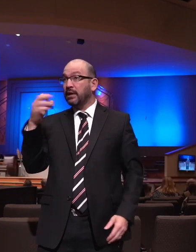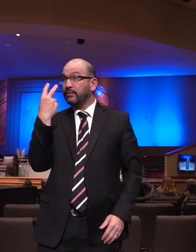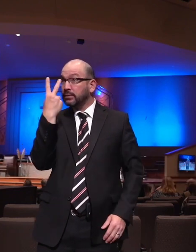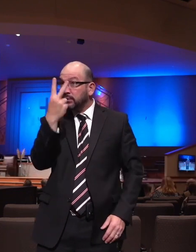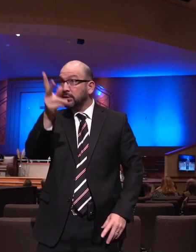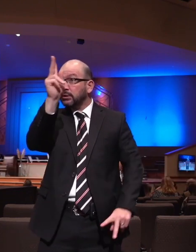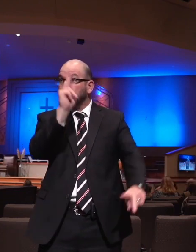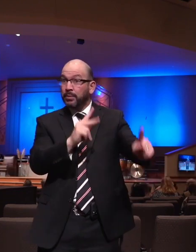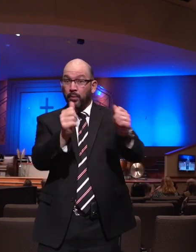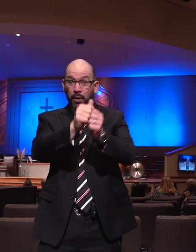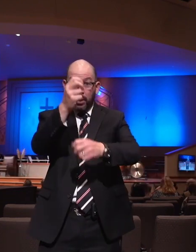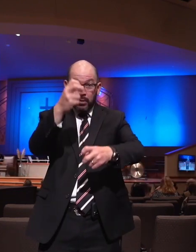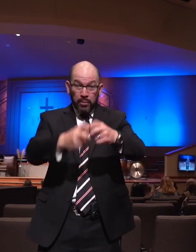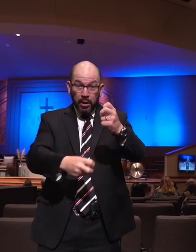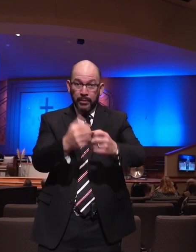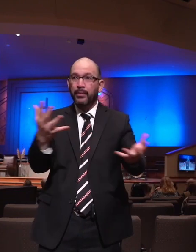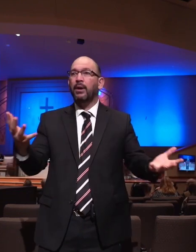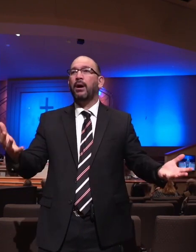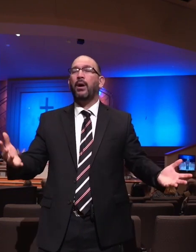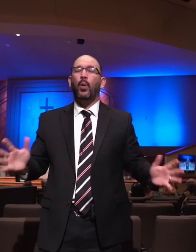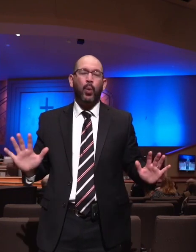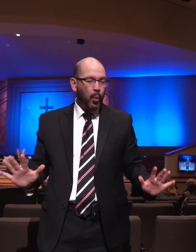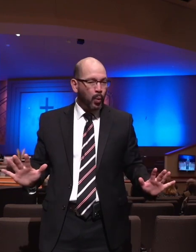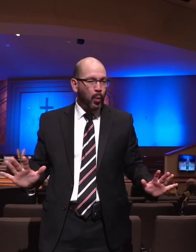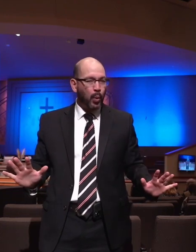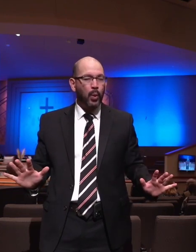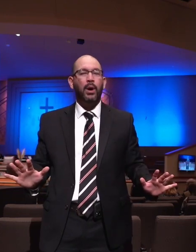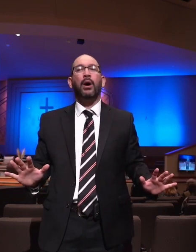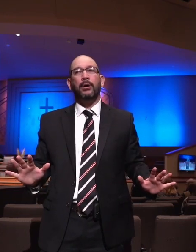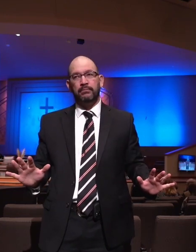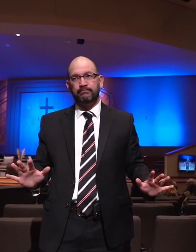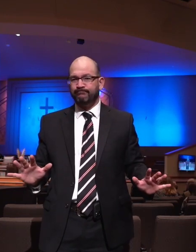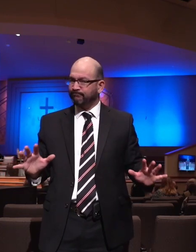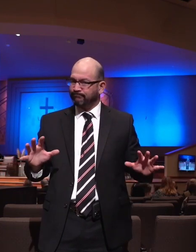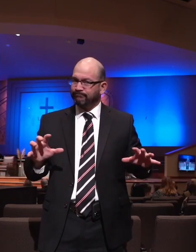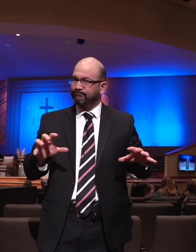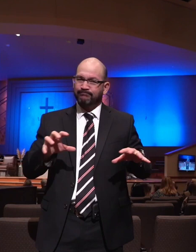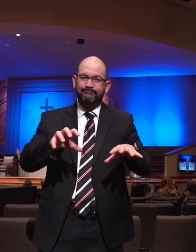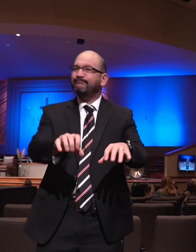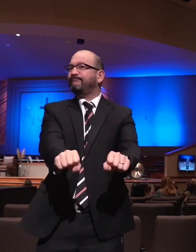people that have a need man you are all on top of that every trip is a mission